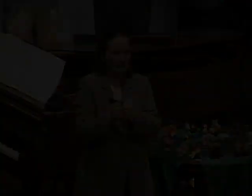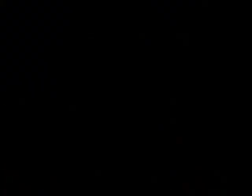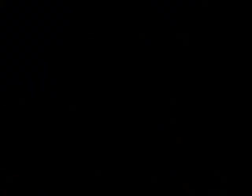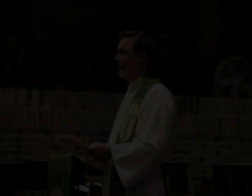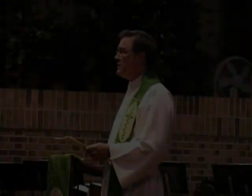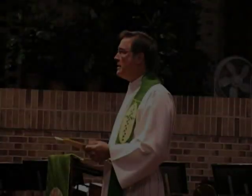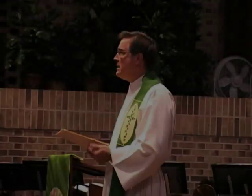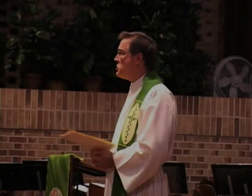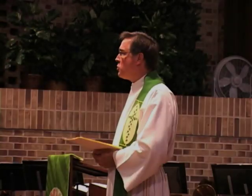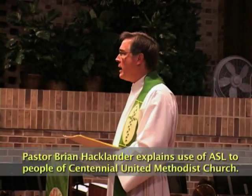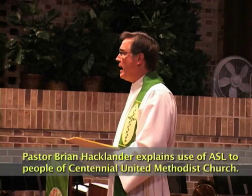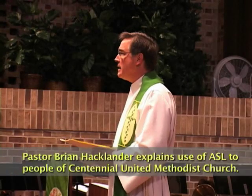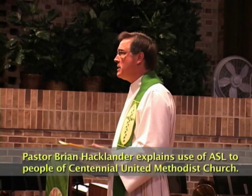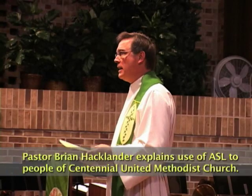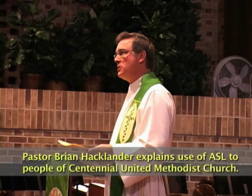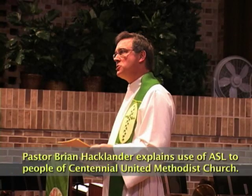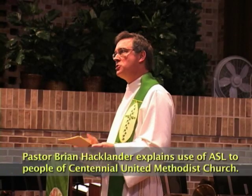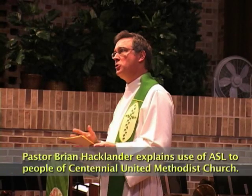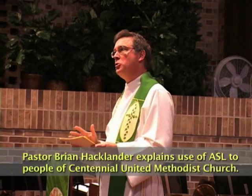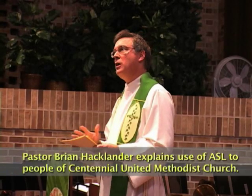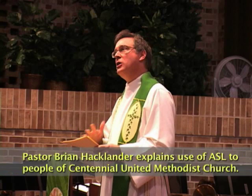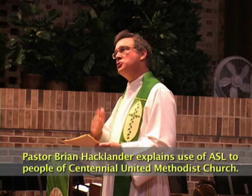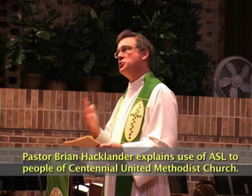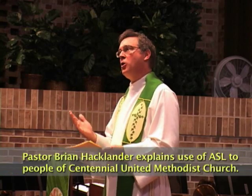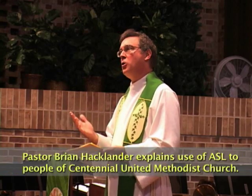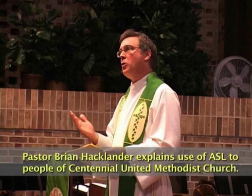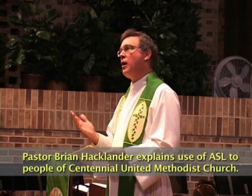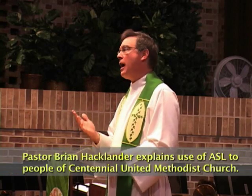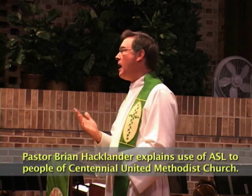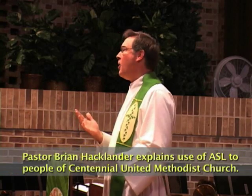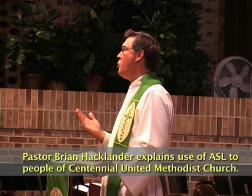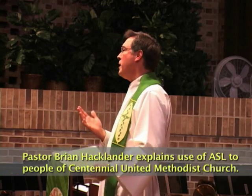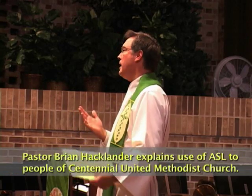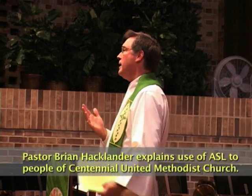pulpit] [Subtitle: Welcome and Signing of the Peace] Brian: This grant is to show how